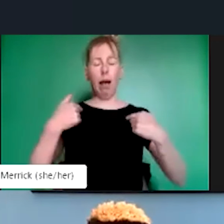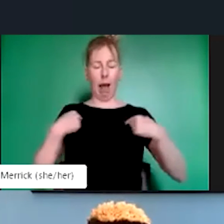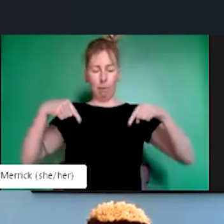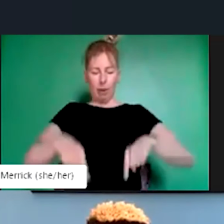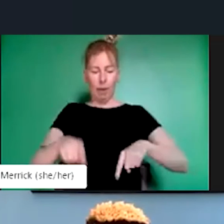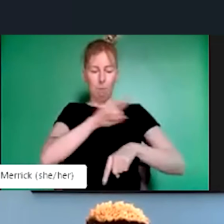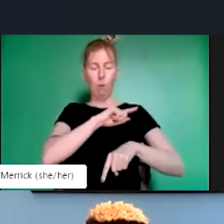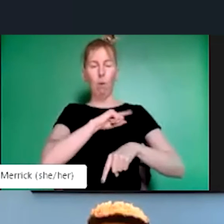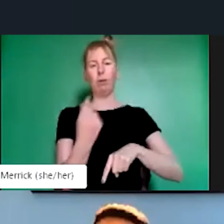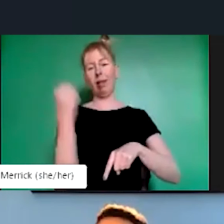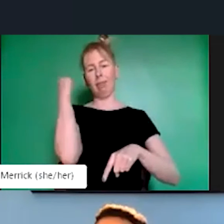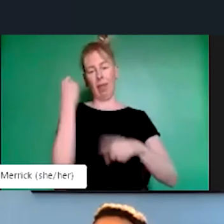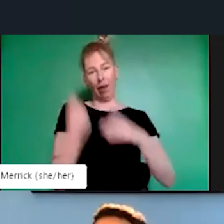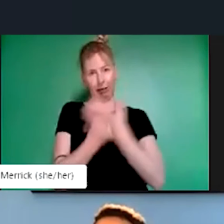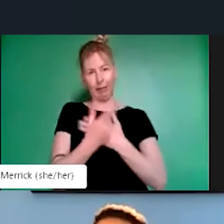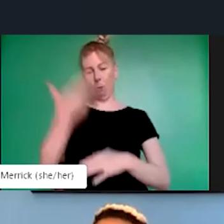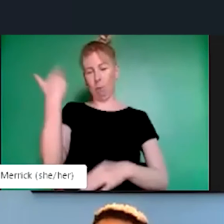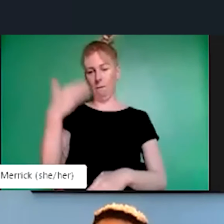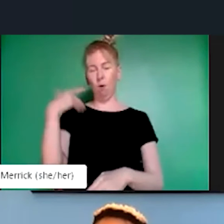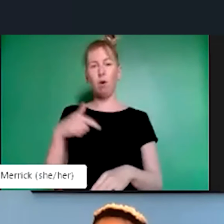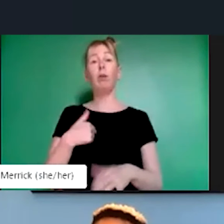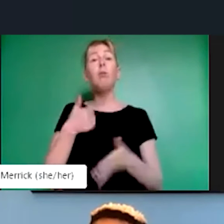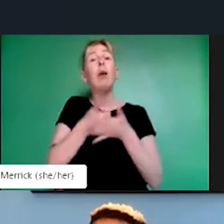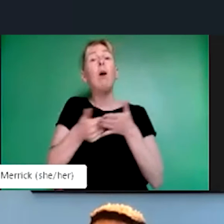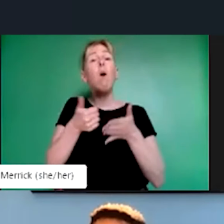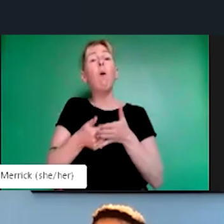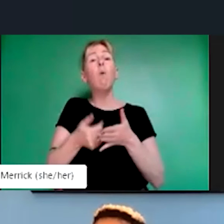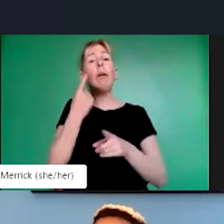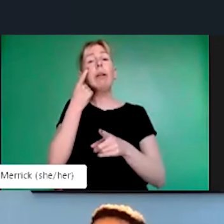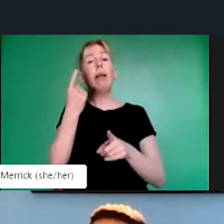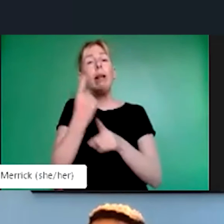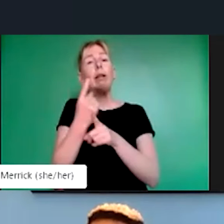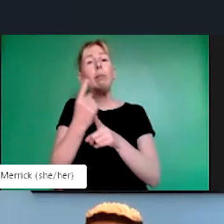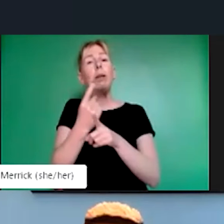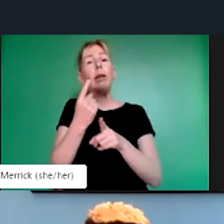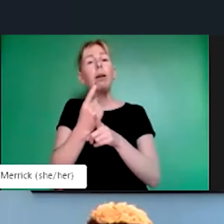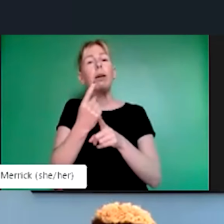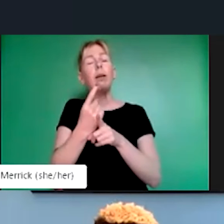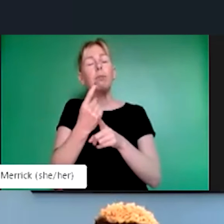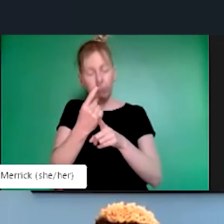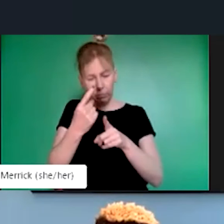and I get to speak in whatever form because they have spoken before.